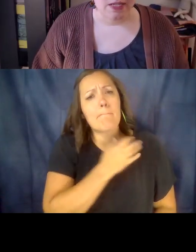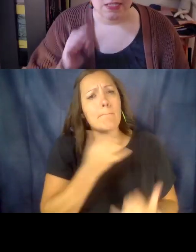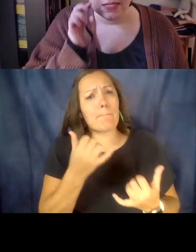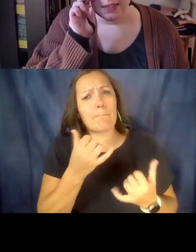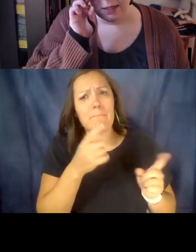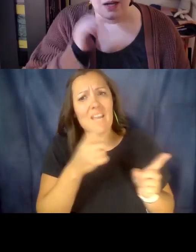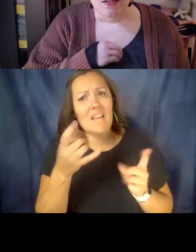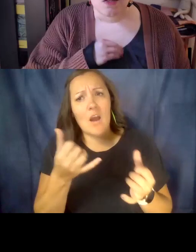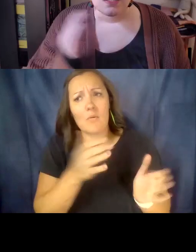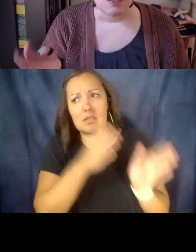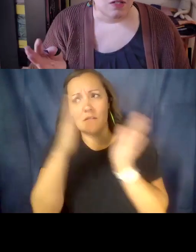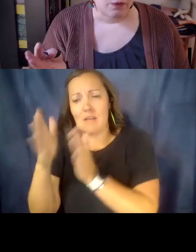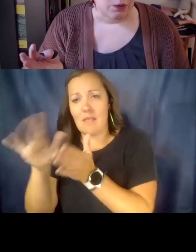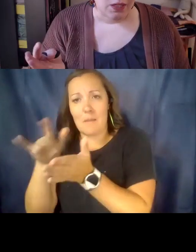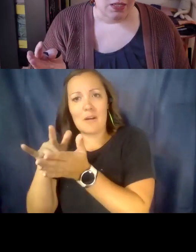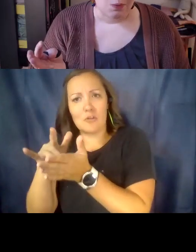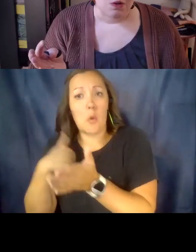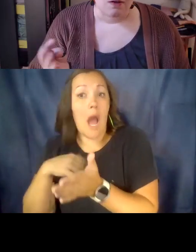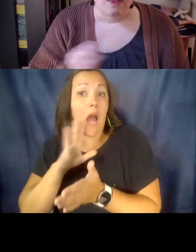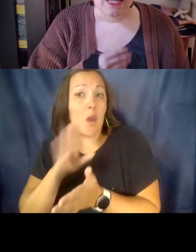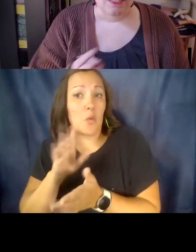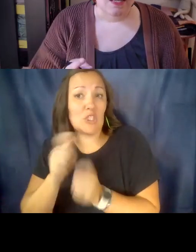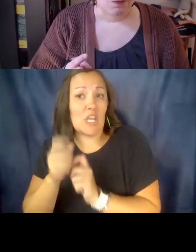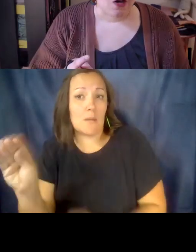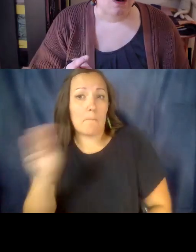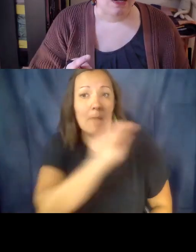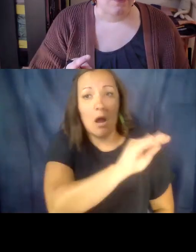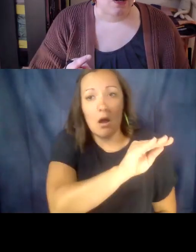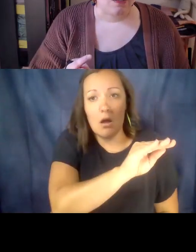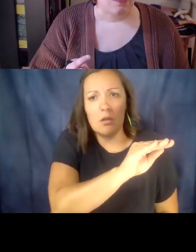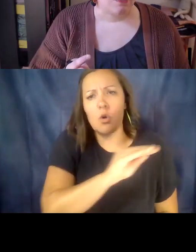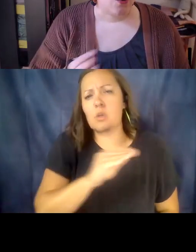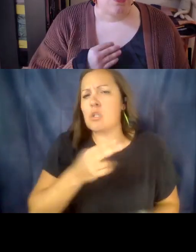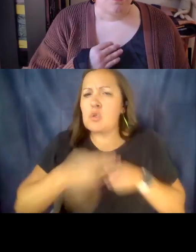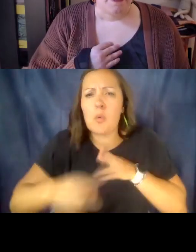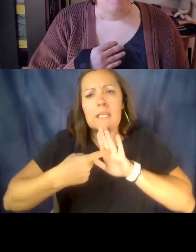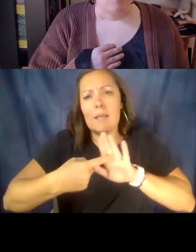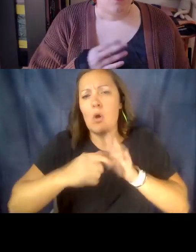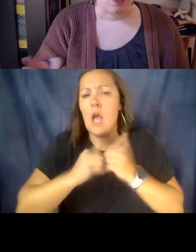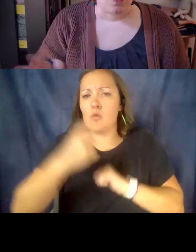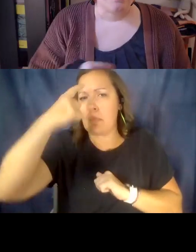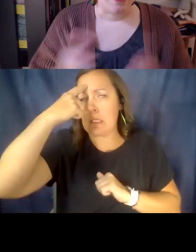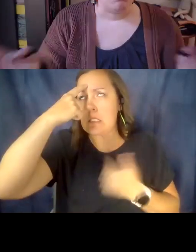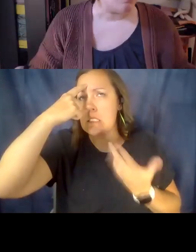this list. So this is just a really quick example of things to think about as far as what signposts